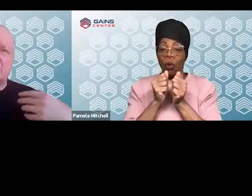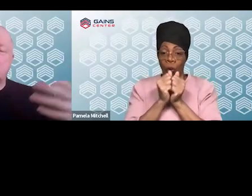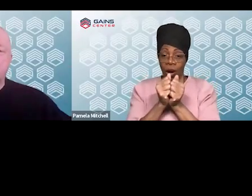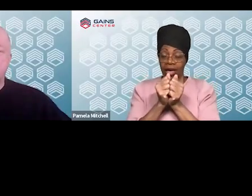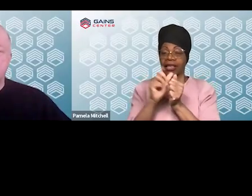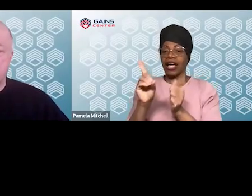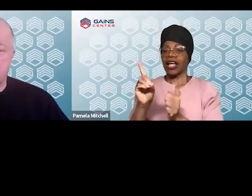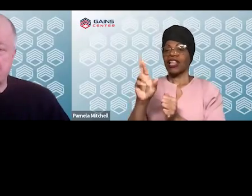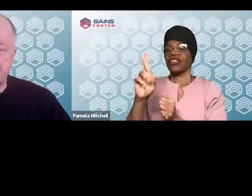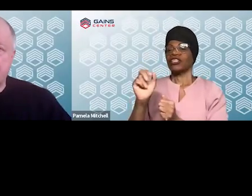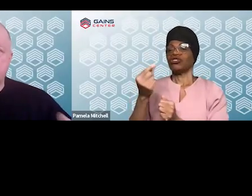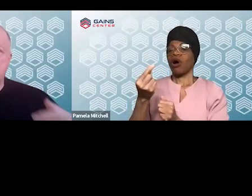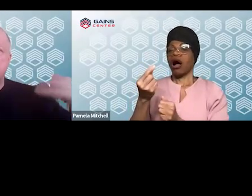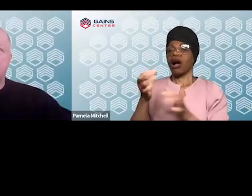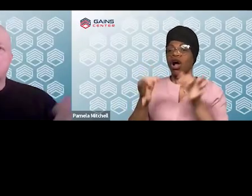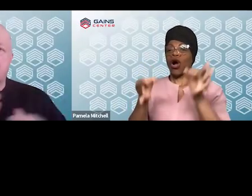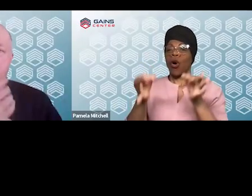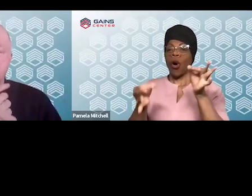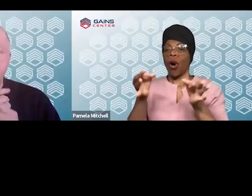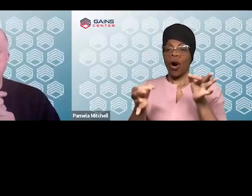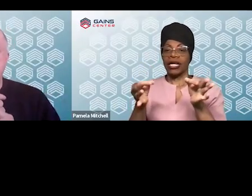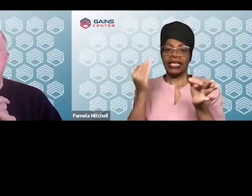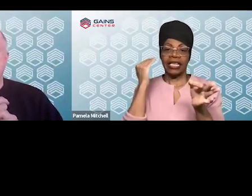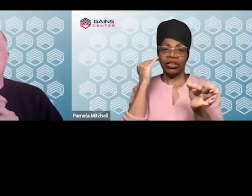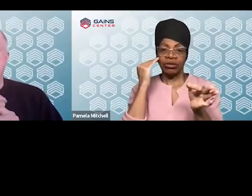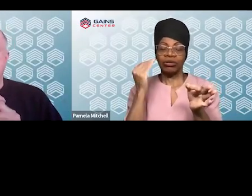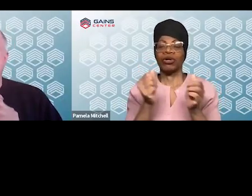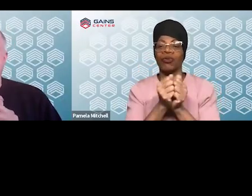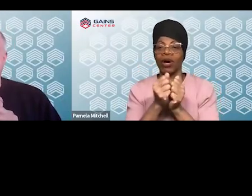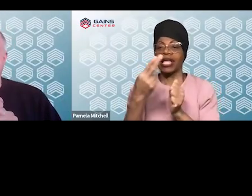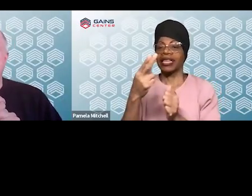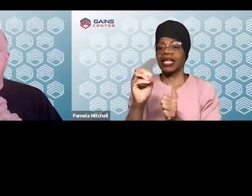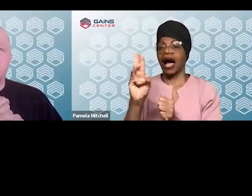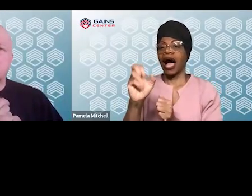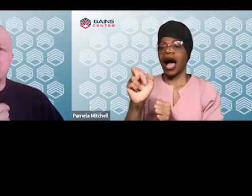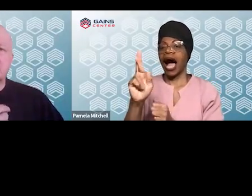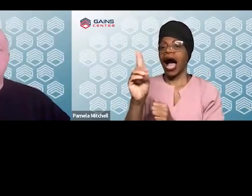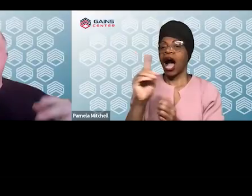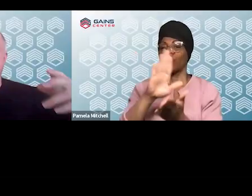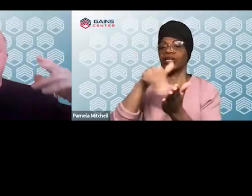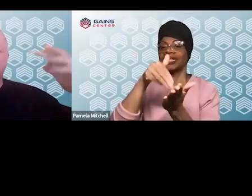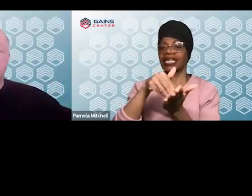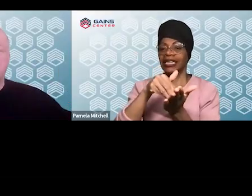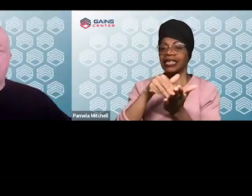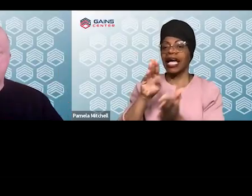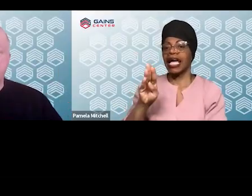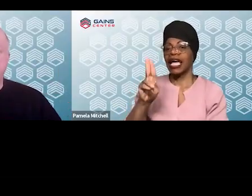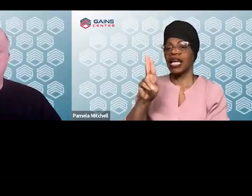I'm not doing it. Christine Haner at the Howard Center in Burlington is doing this. And Christine has been a real advocate